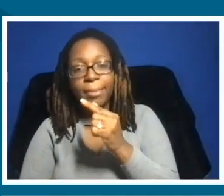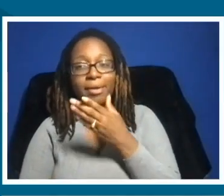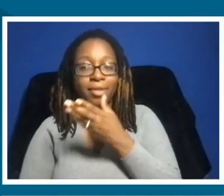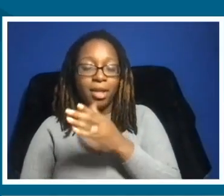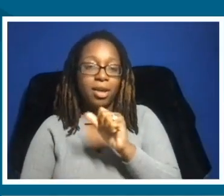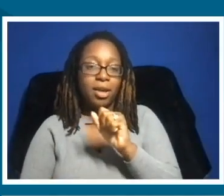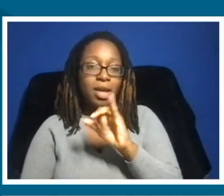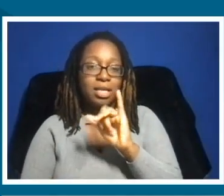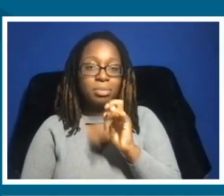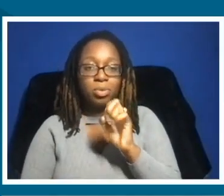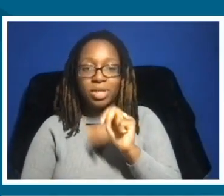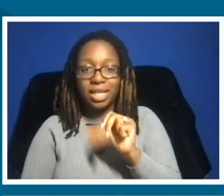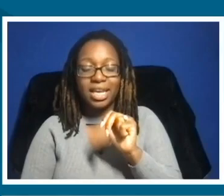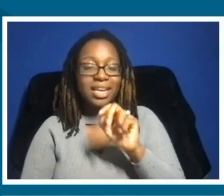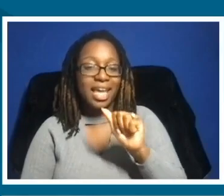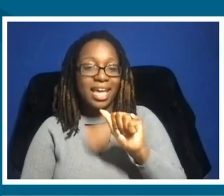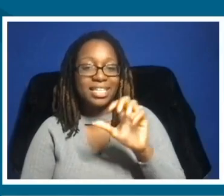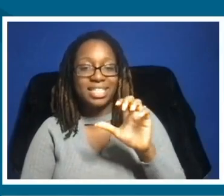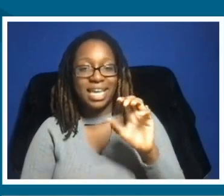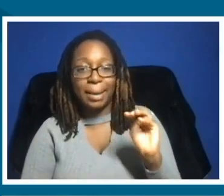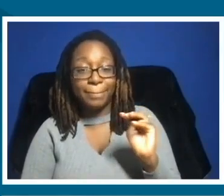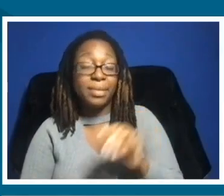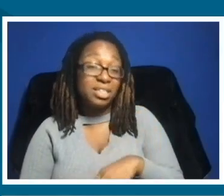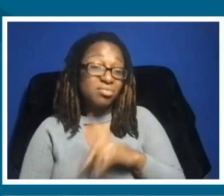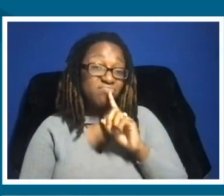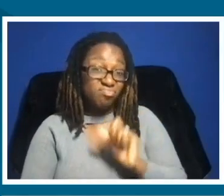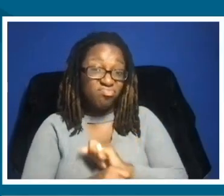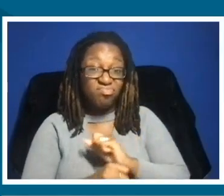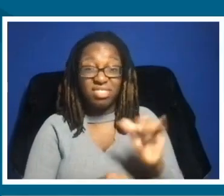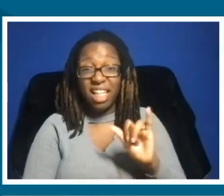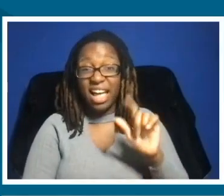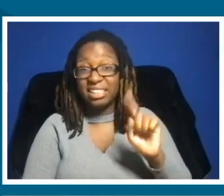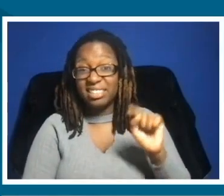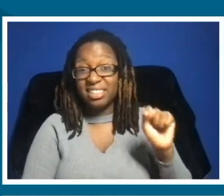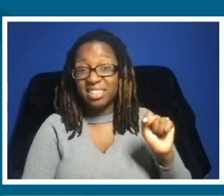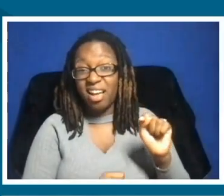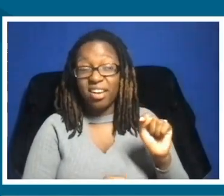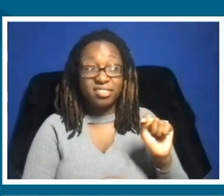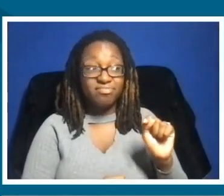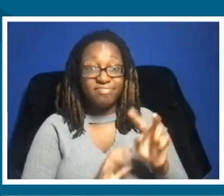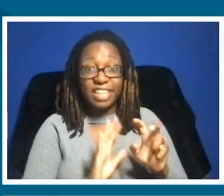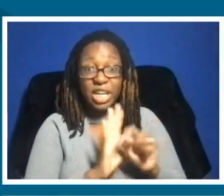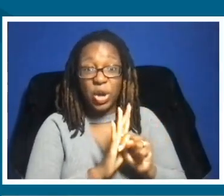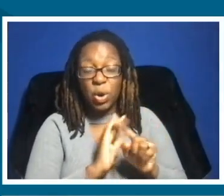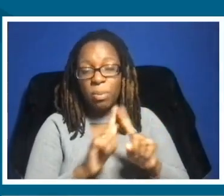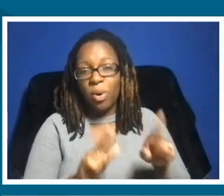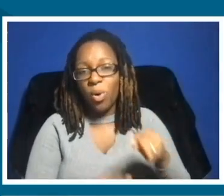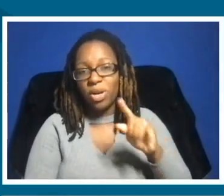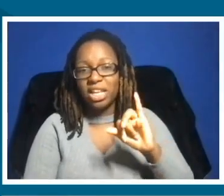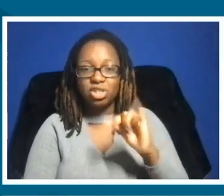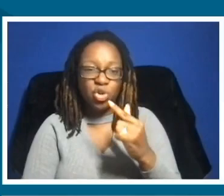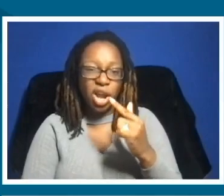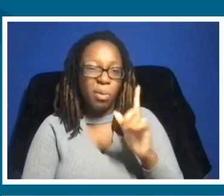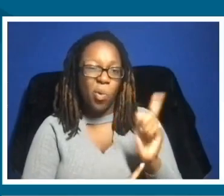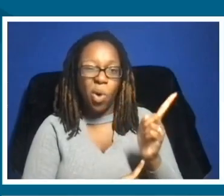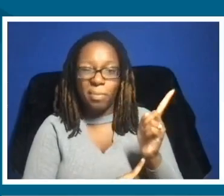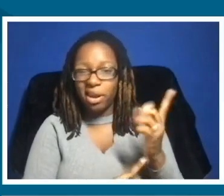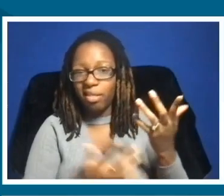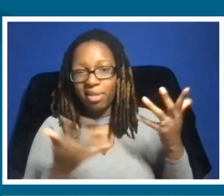so they're they're reels these are like tick tock videos only on instagram um about one minute long so um you can go